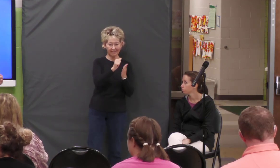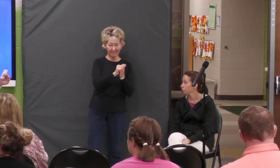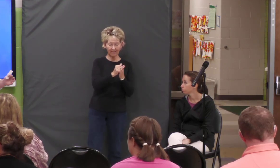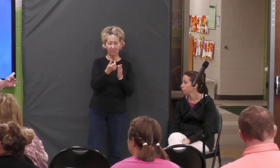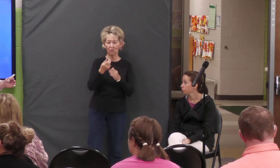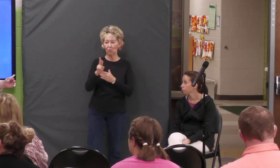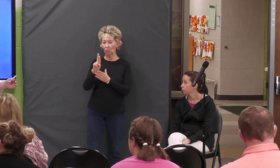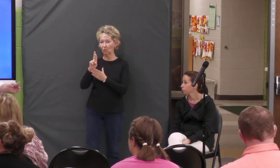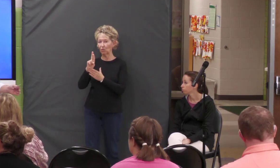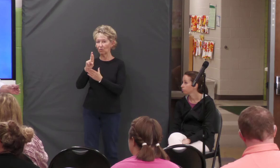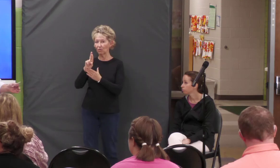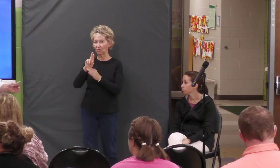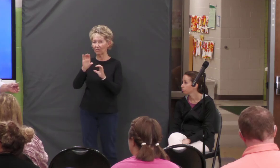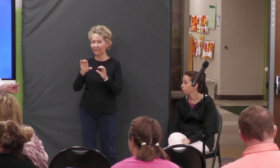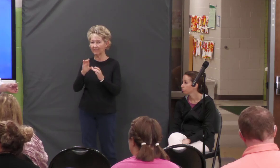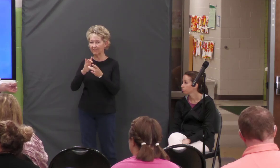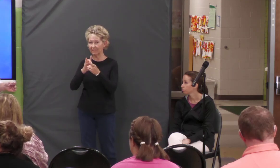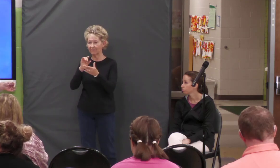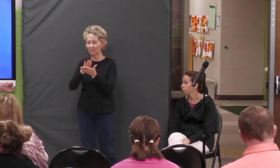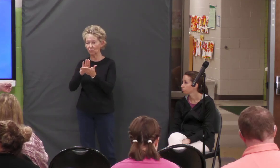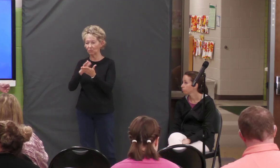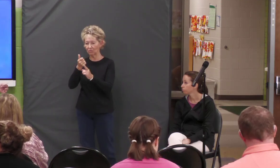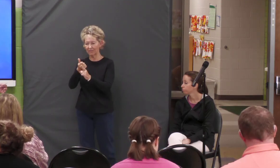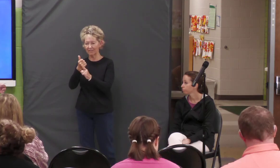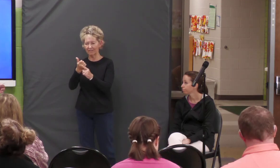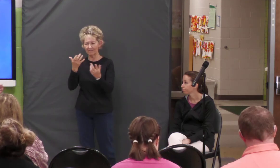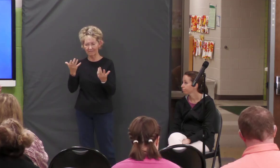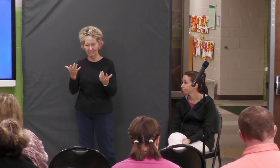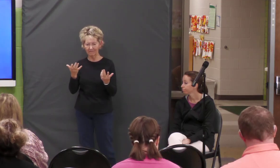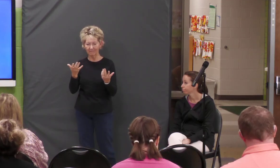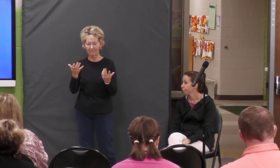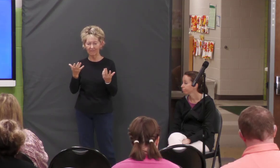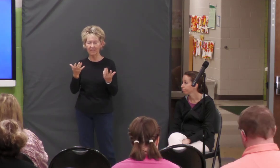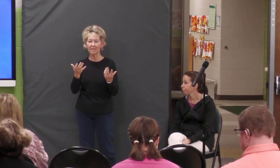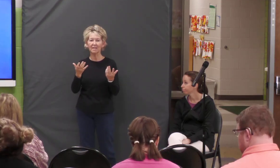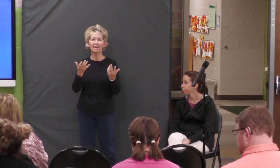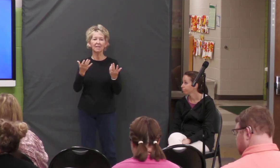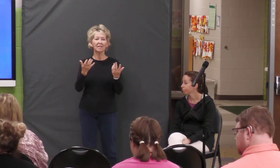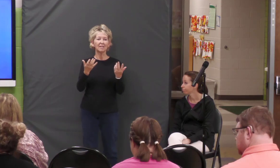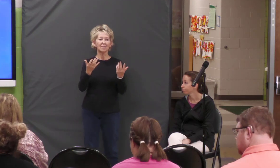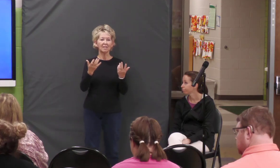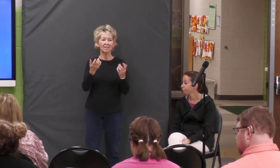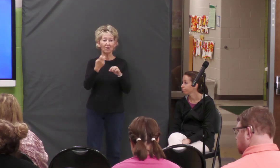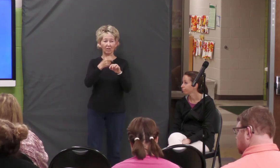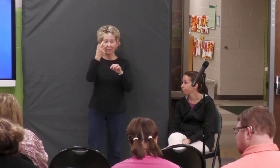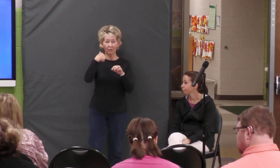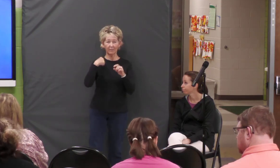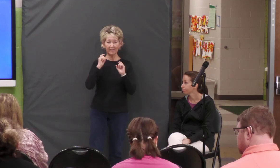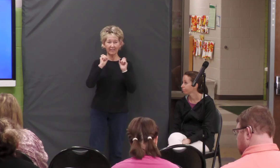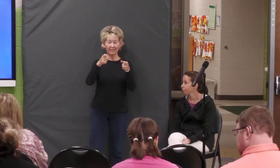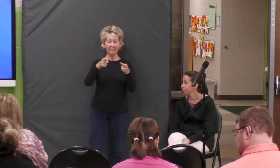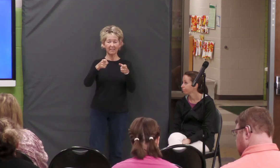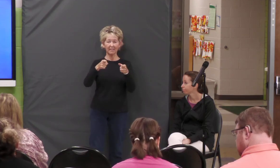some activity of the school um so a lot it's going to be hard for me to give a blanket answer on that